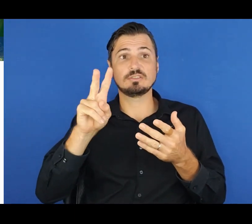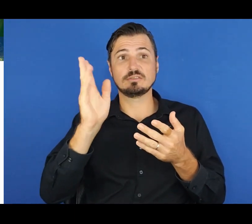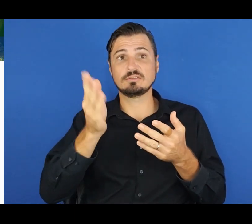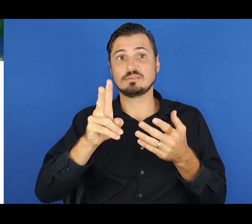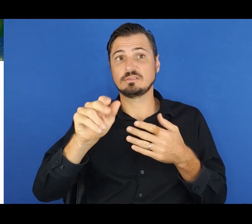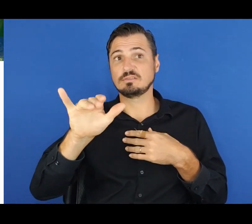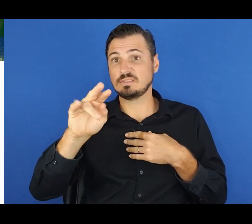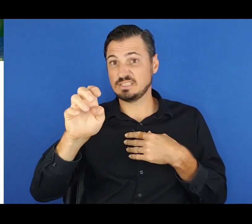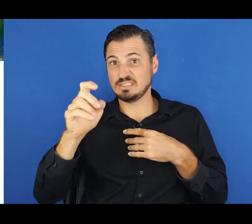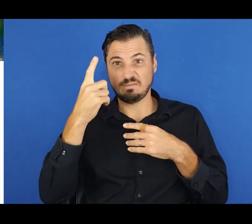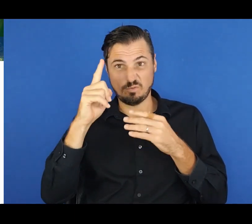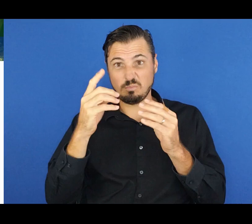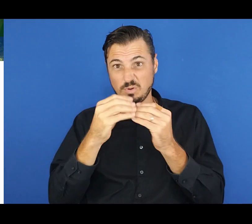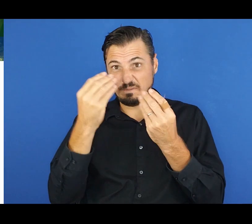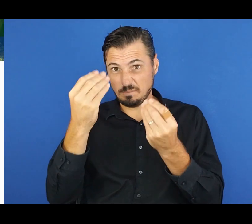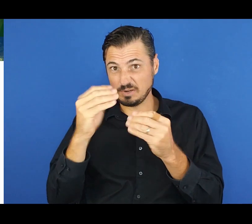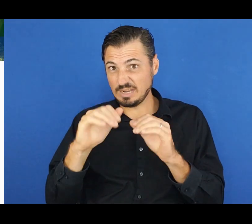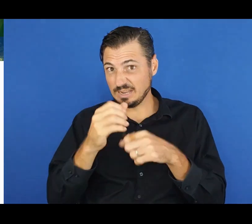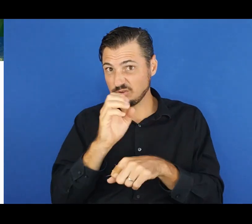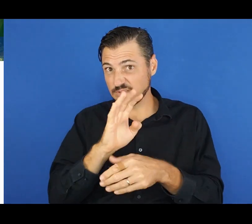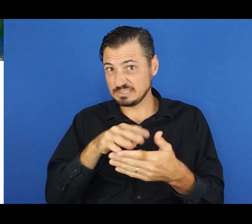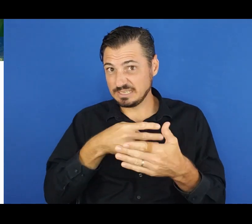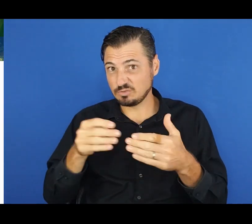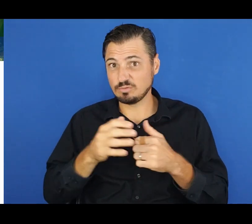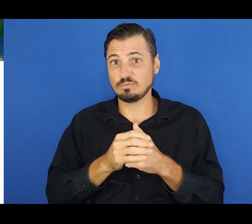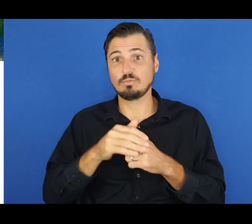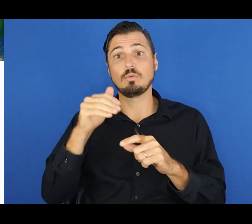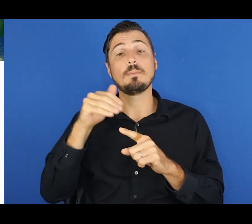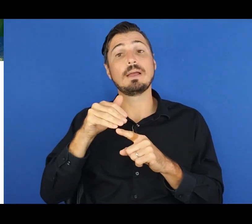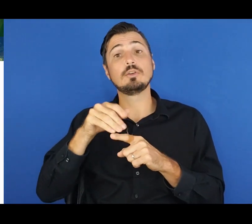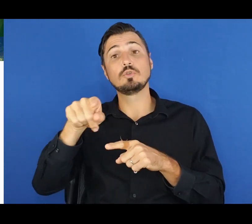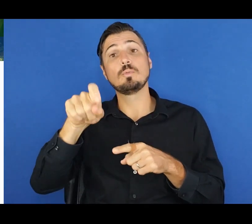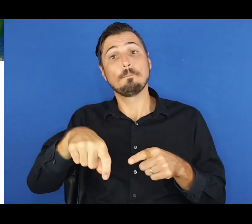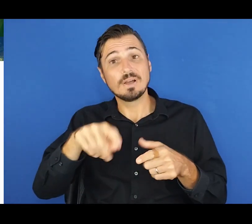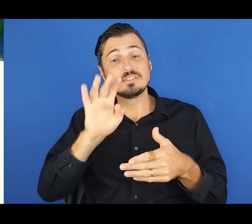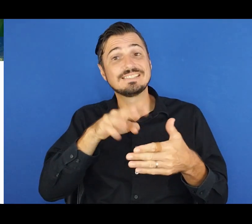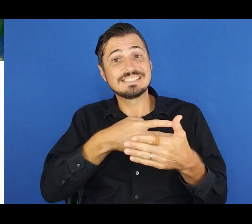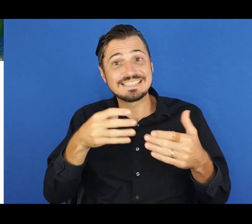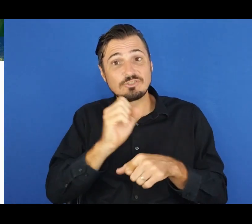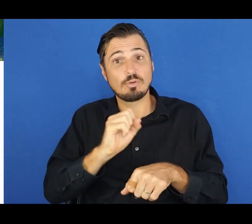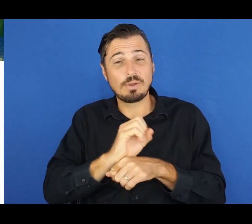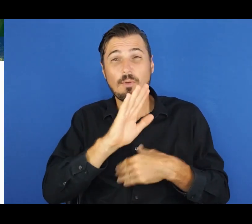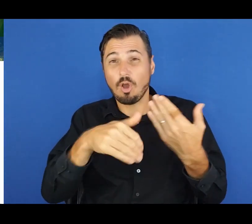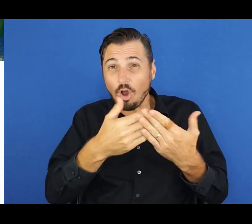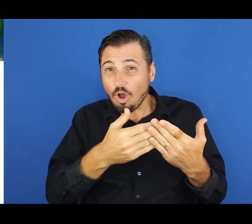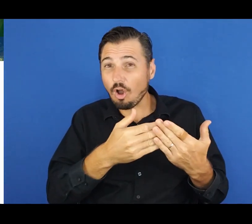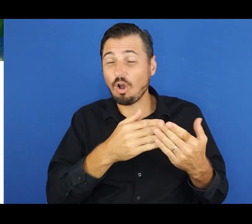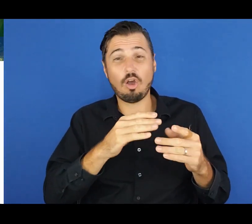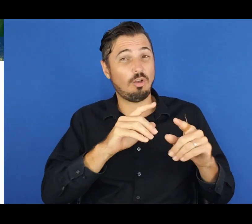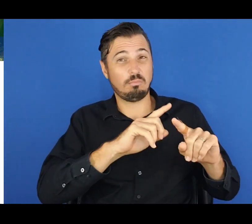Reminder: you must schedule an appointment at all participating locations. Walk-ins are not accepted.